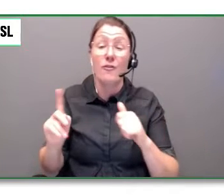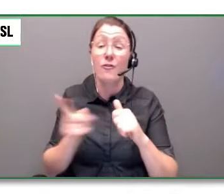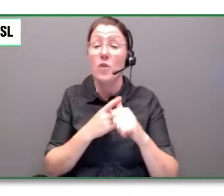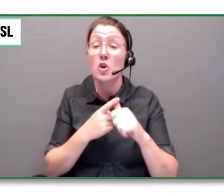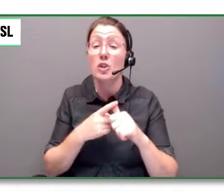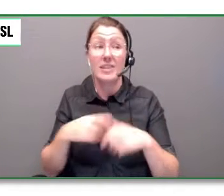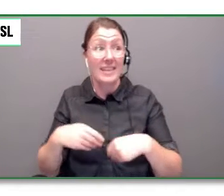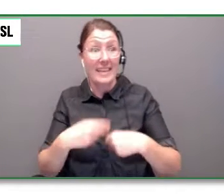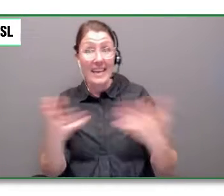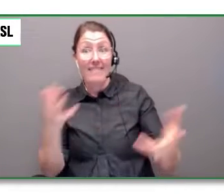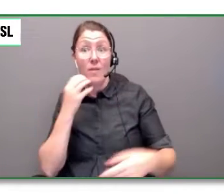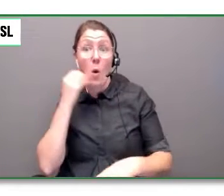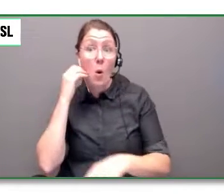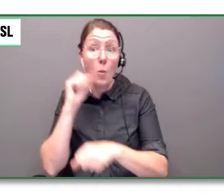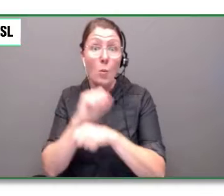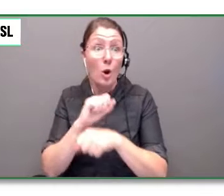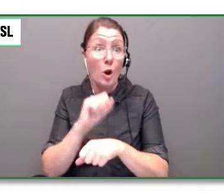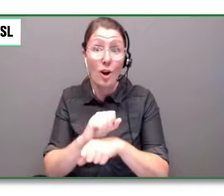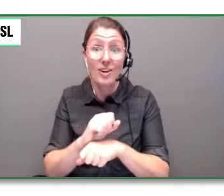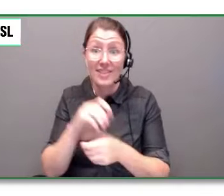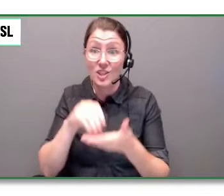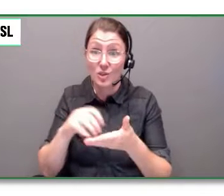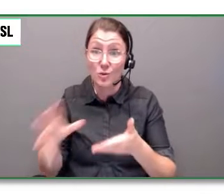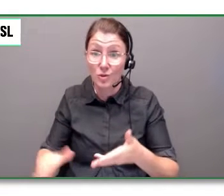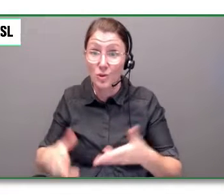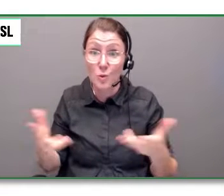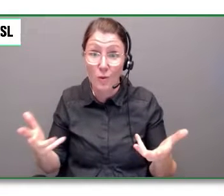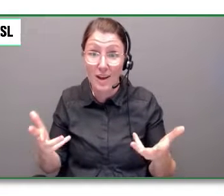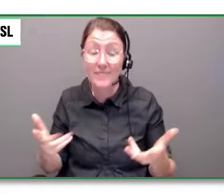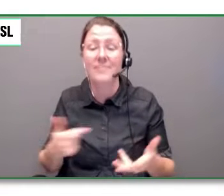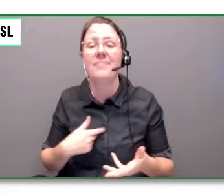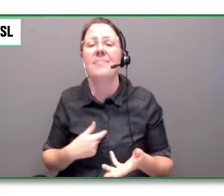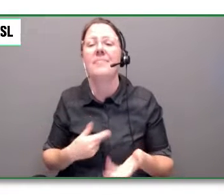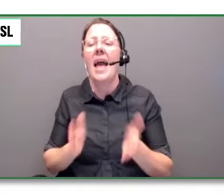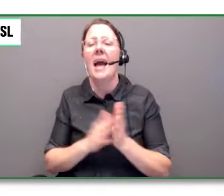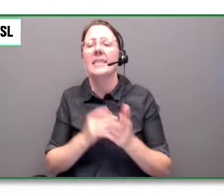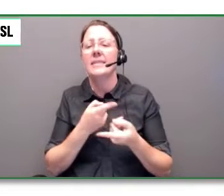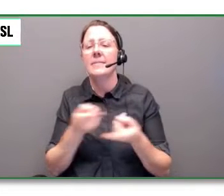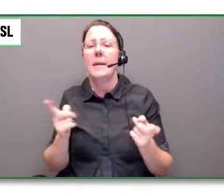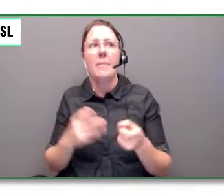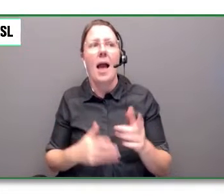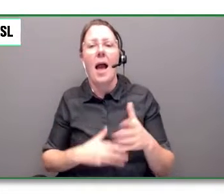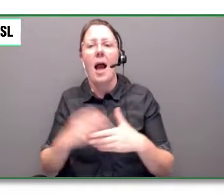that I teach are, I ask students to do peripatetic walks. So peripatetic